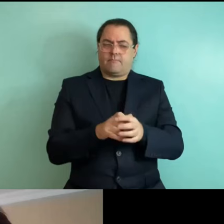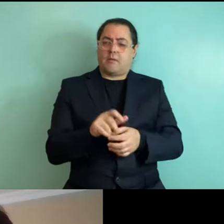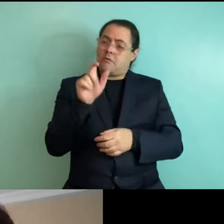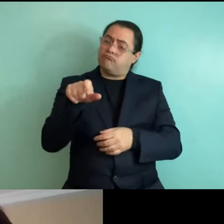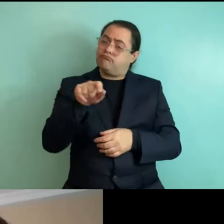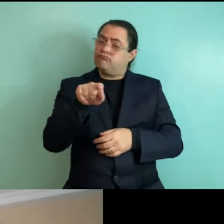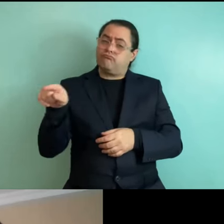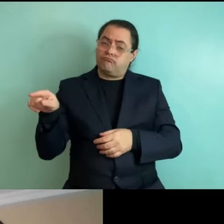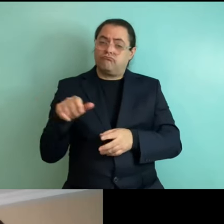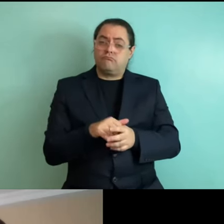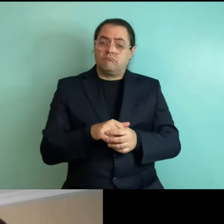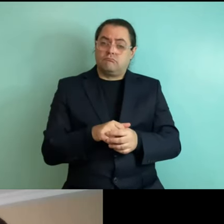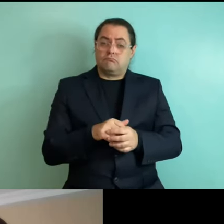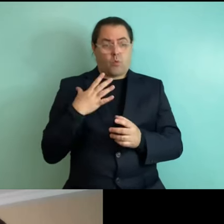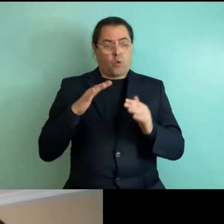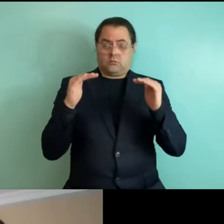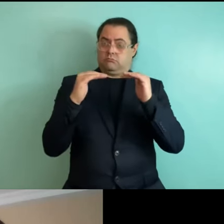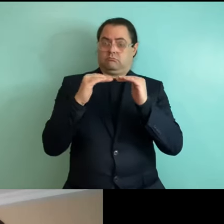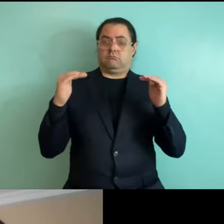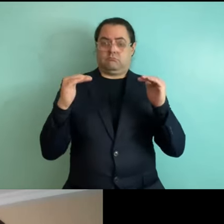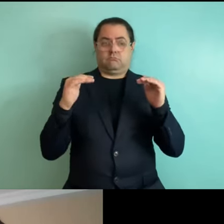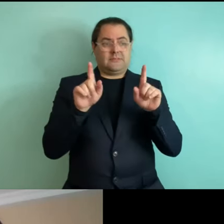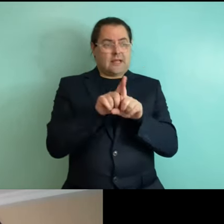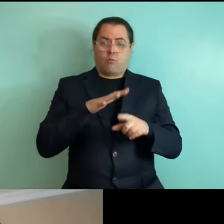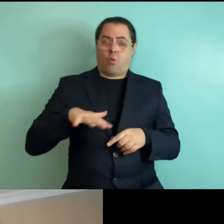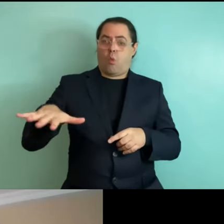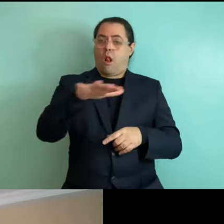see record issue. 11:15:15 42 three was the formats. You see,